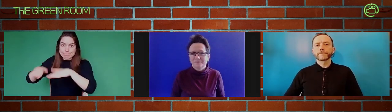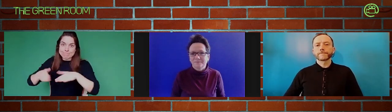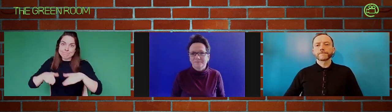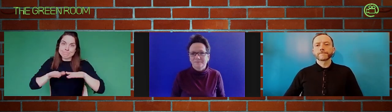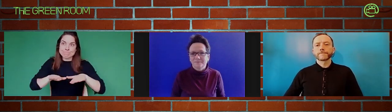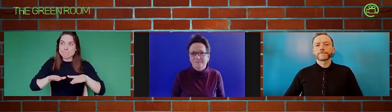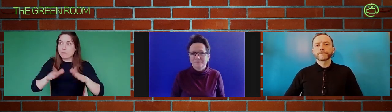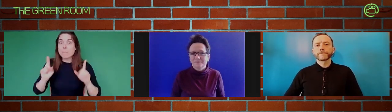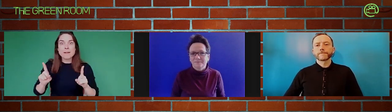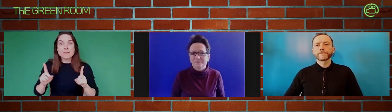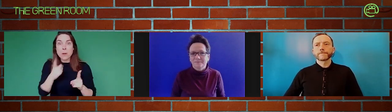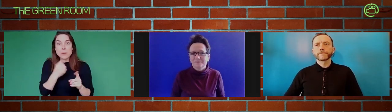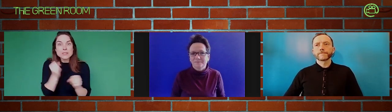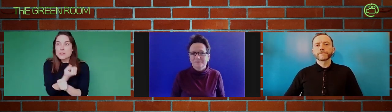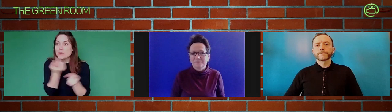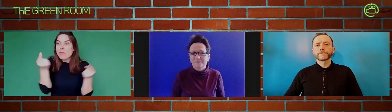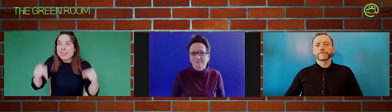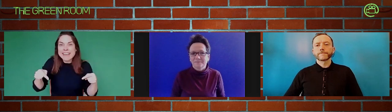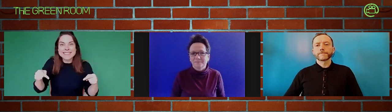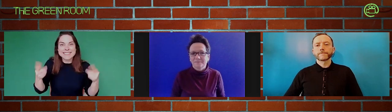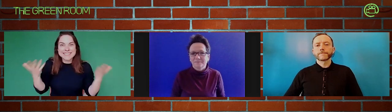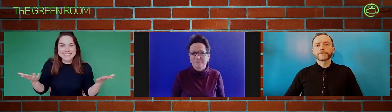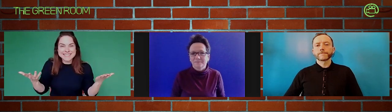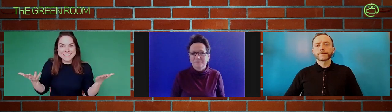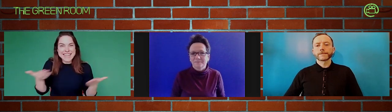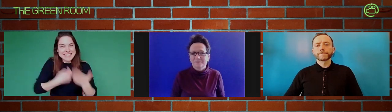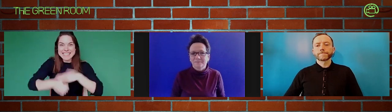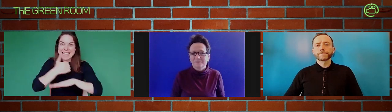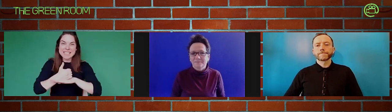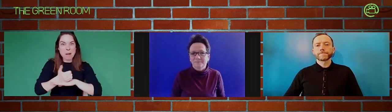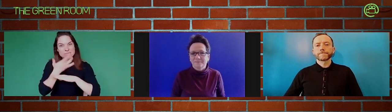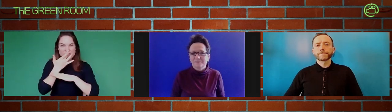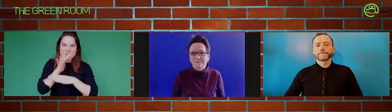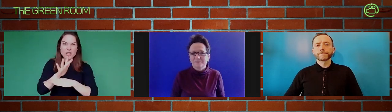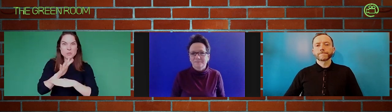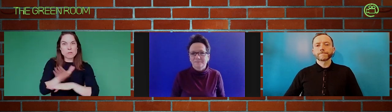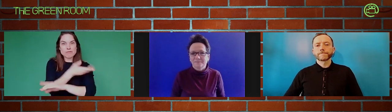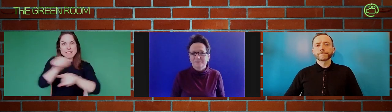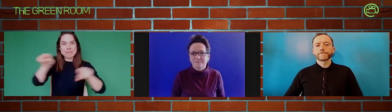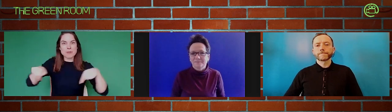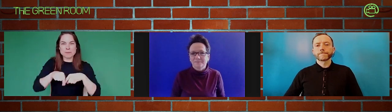really excited today, because we have we have some backstage people